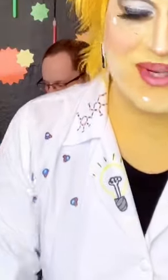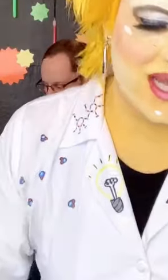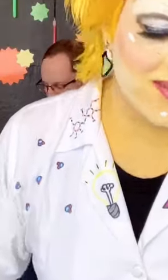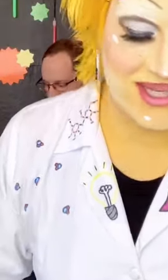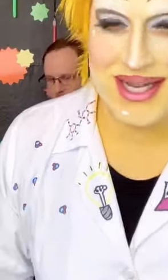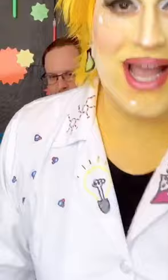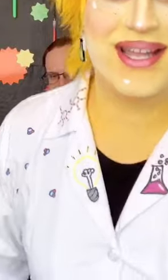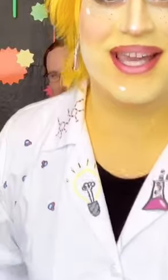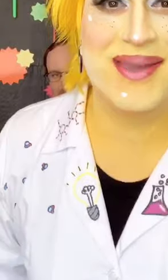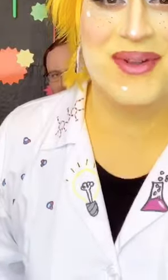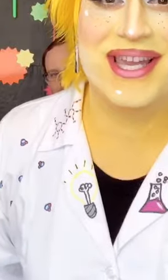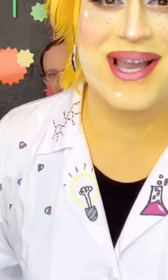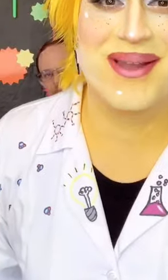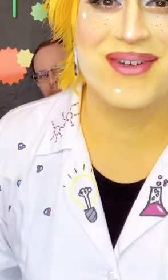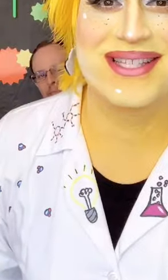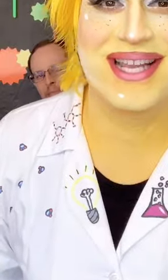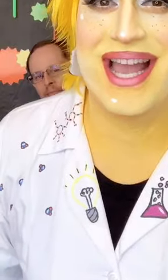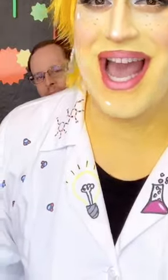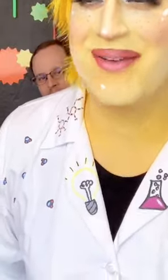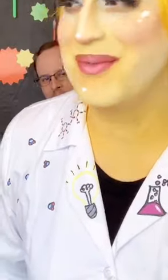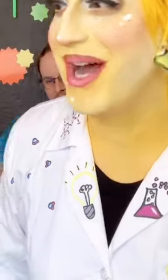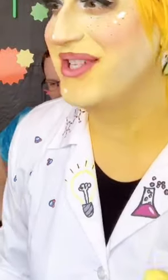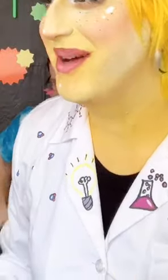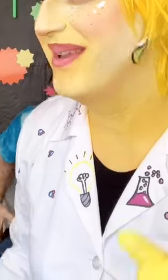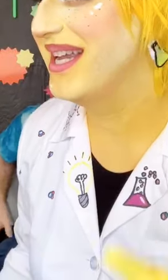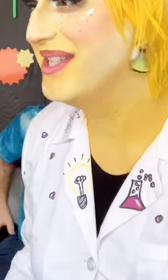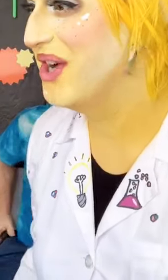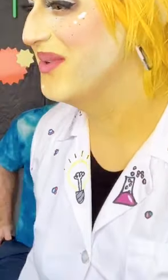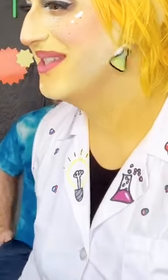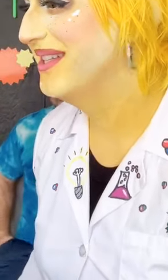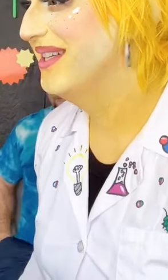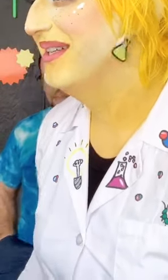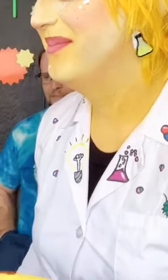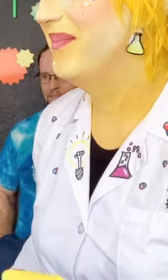time is it. I keep looking at my wrist like I have a watch on, but I don't.